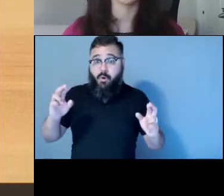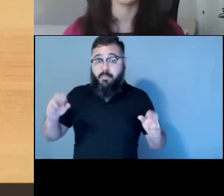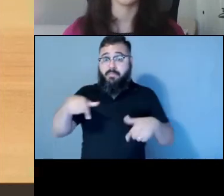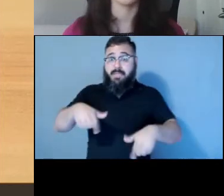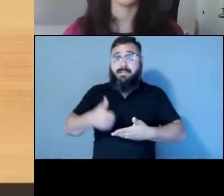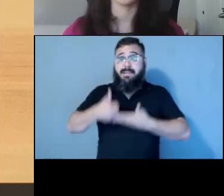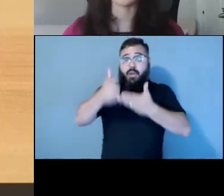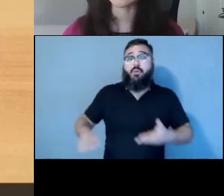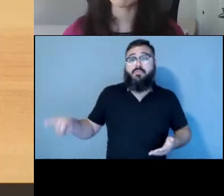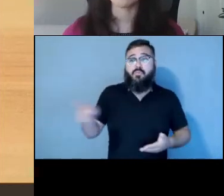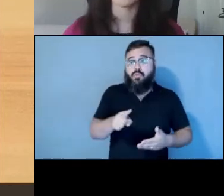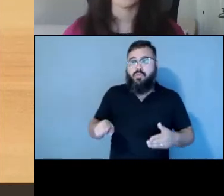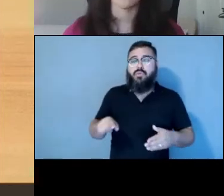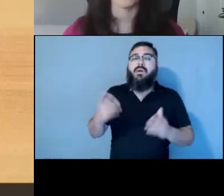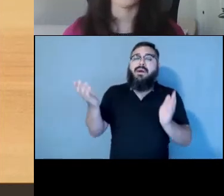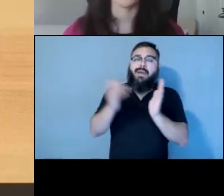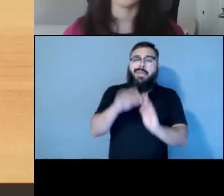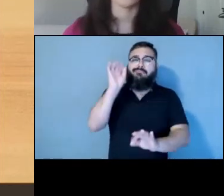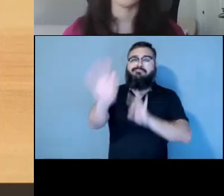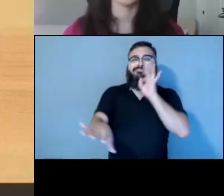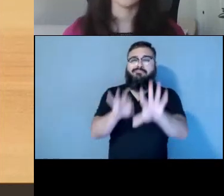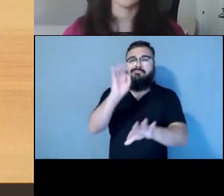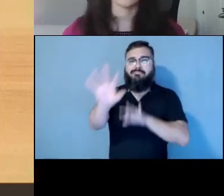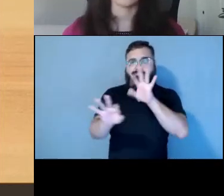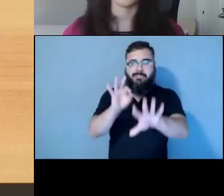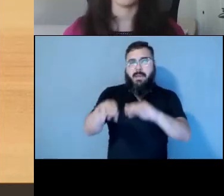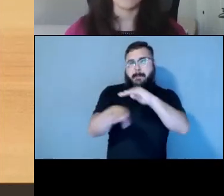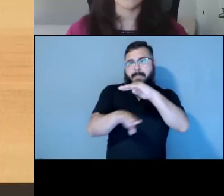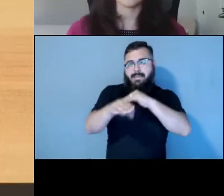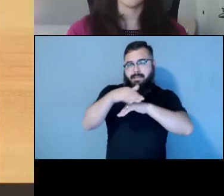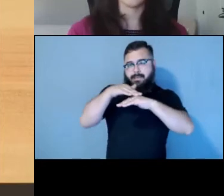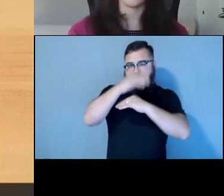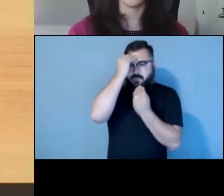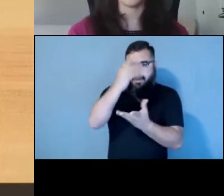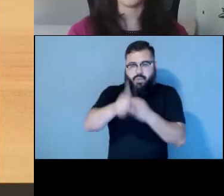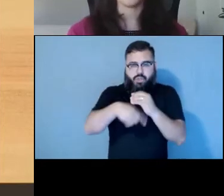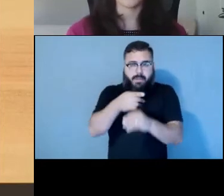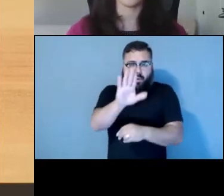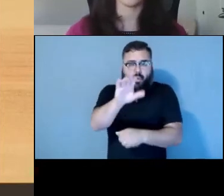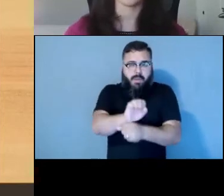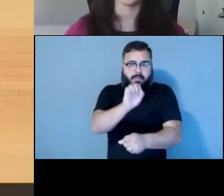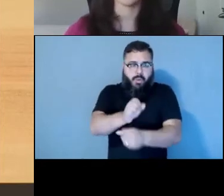and giving you some just basic information about your employment rights, and I will, like I said,